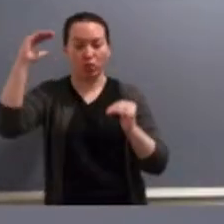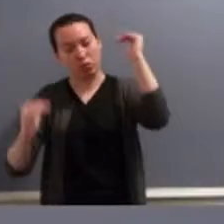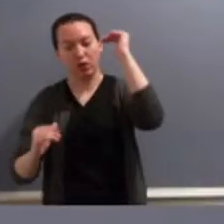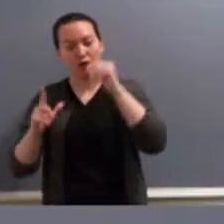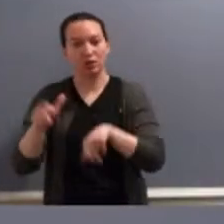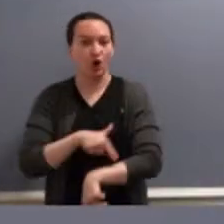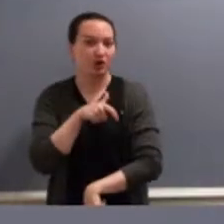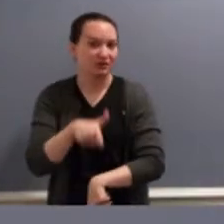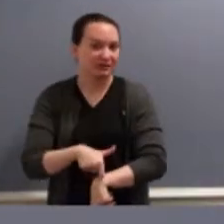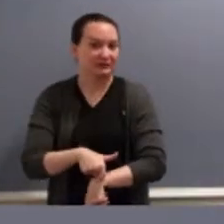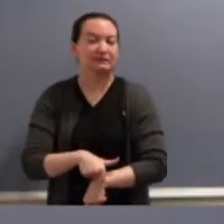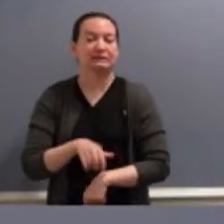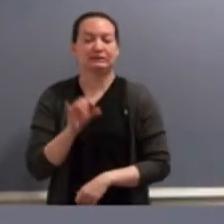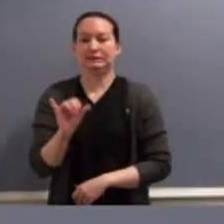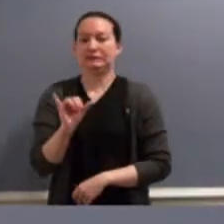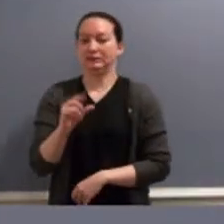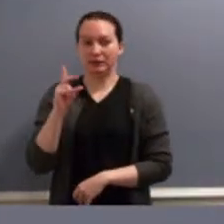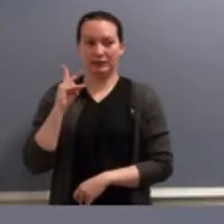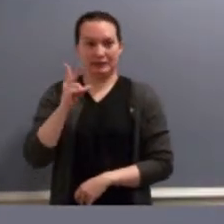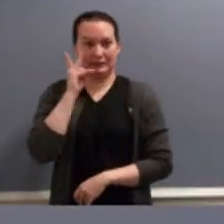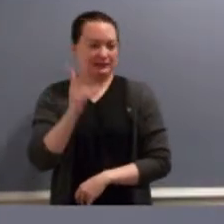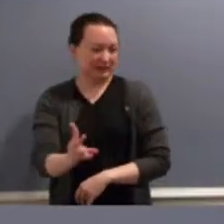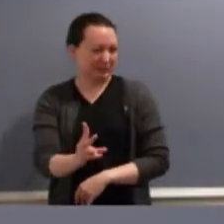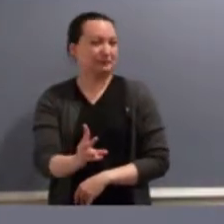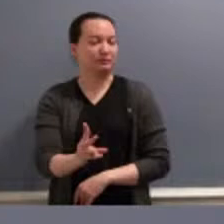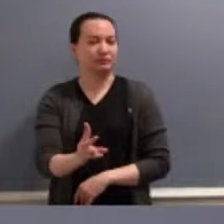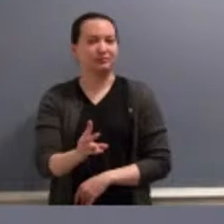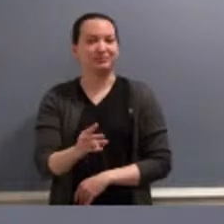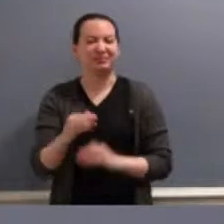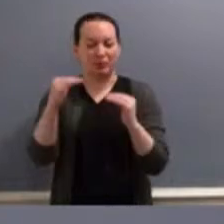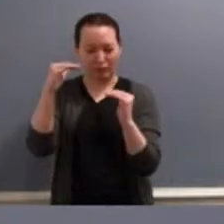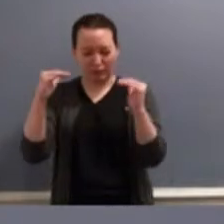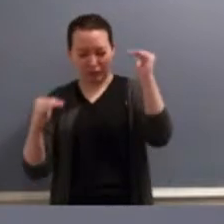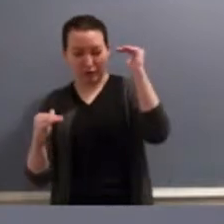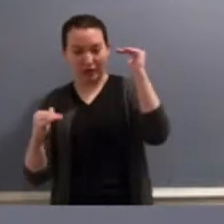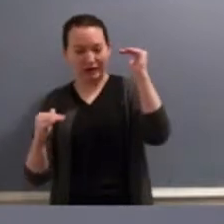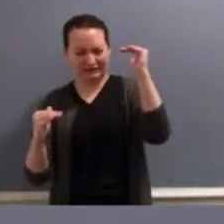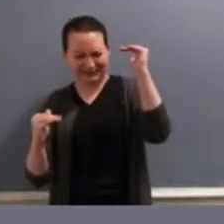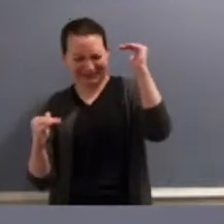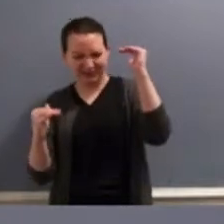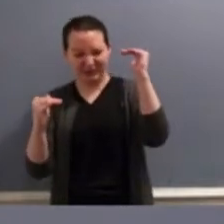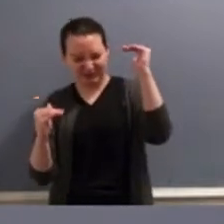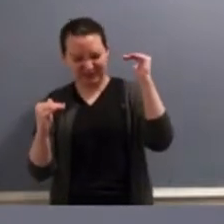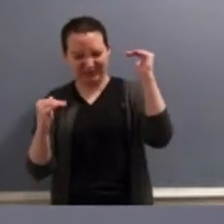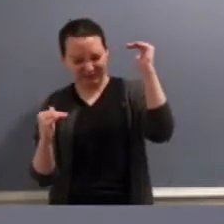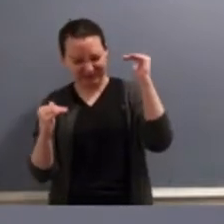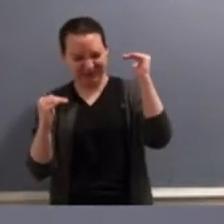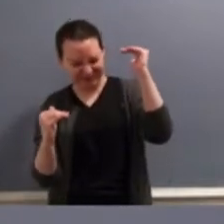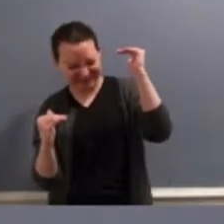and we started to see a gap in both our ability to close that structure and we also at the same time